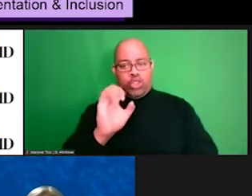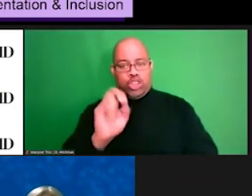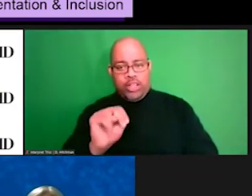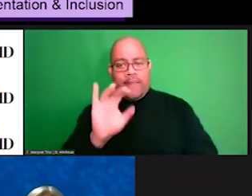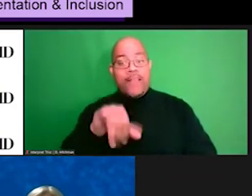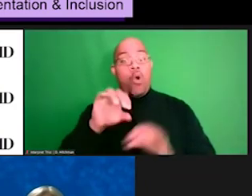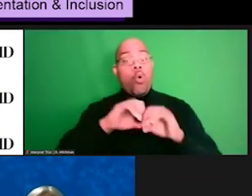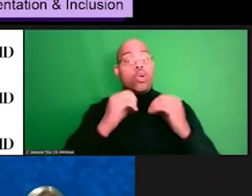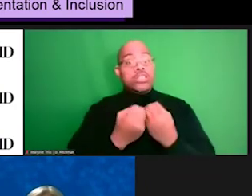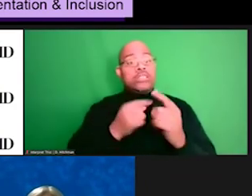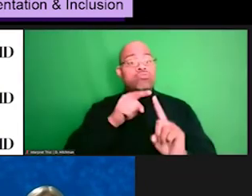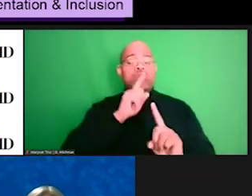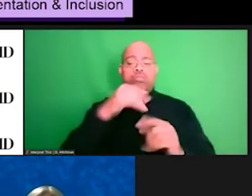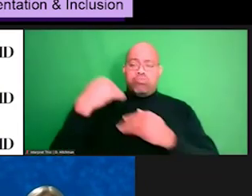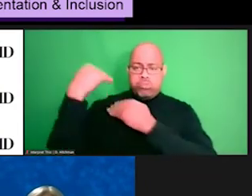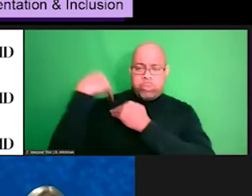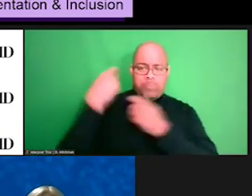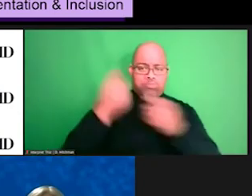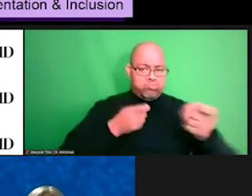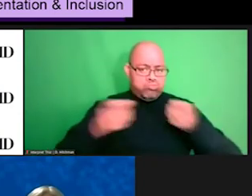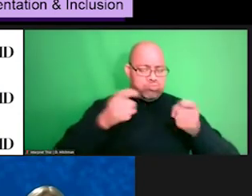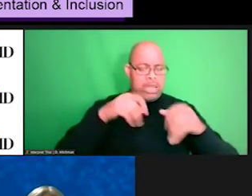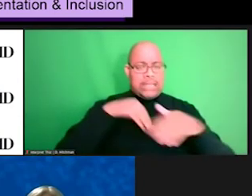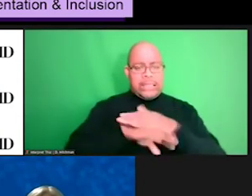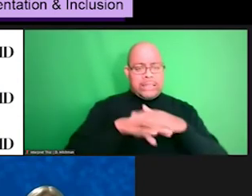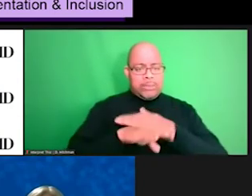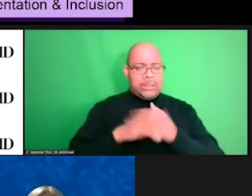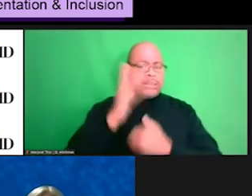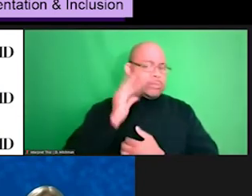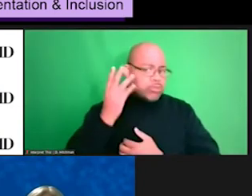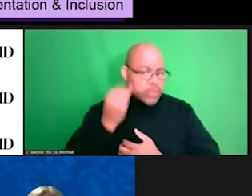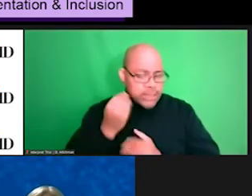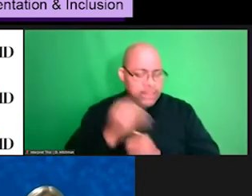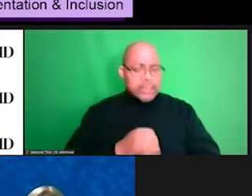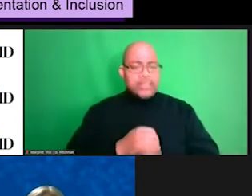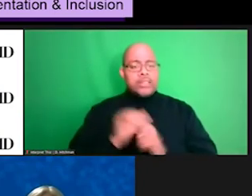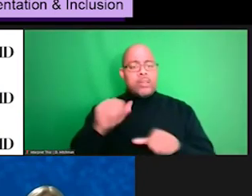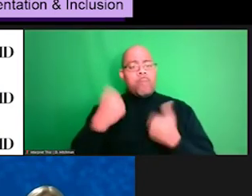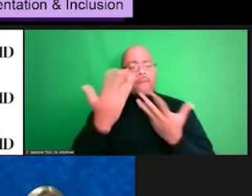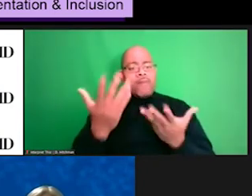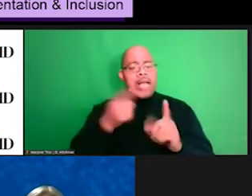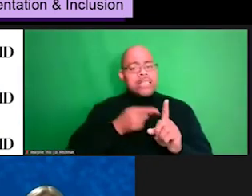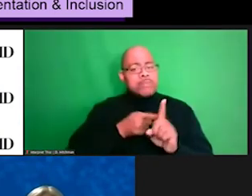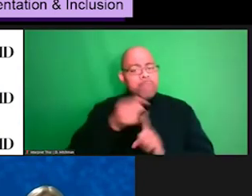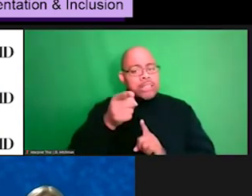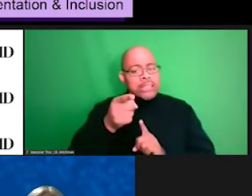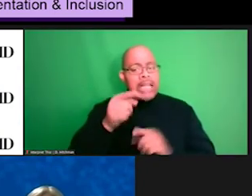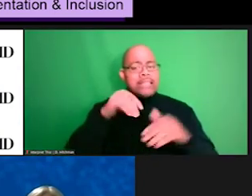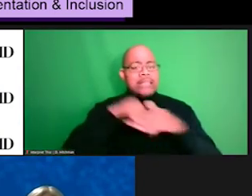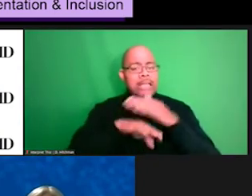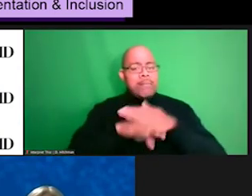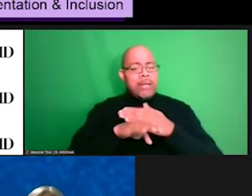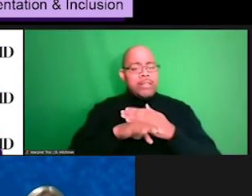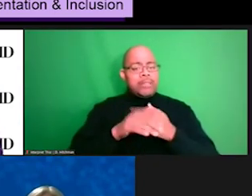responsible for driving accessible experiences, providing specialized accessibility consultation,